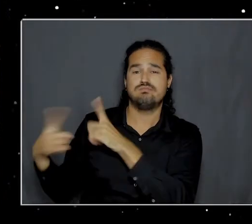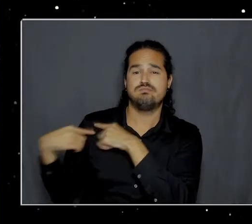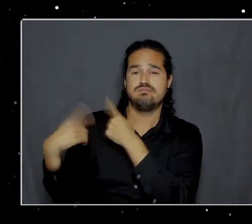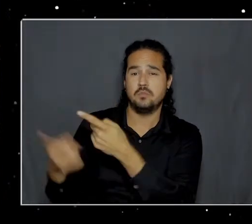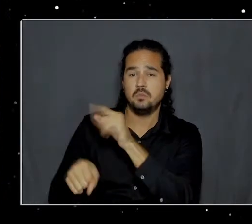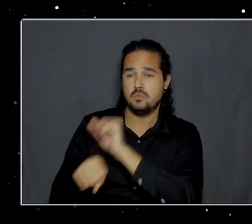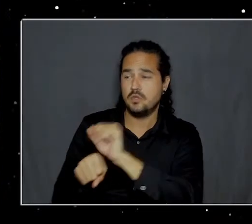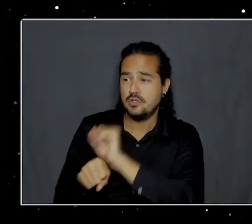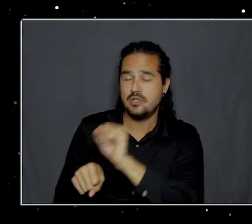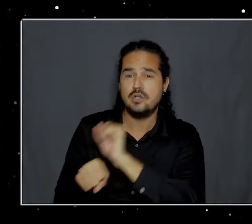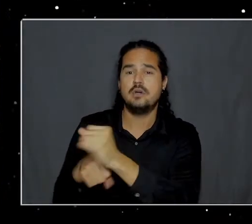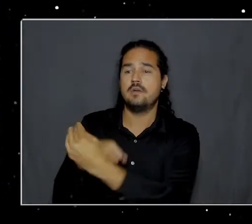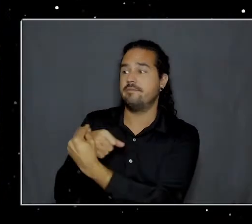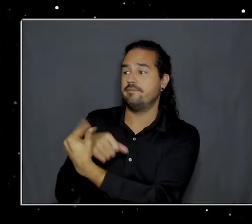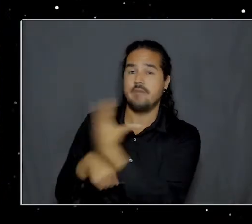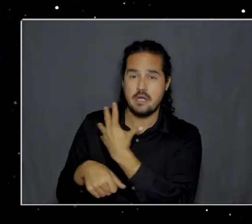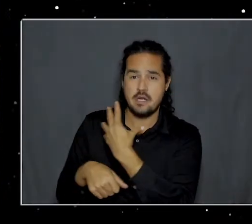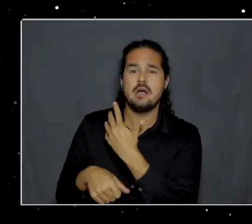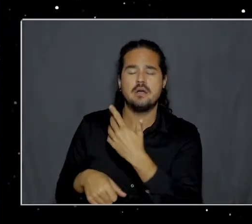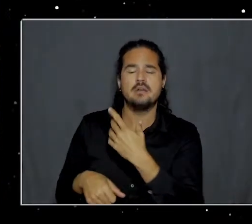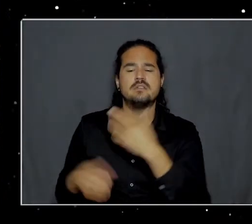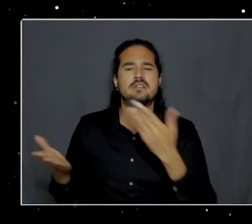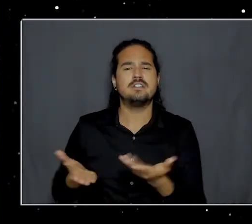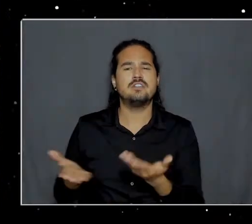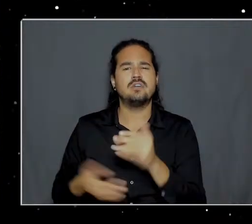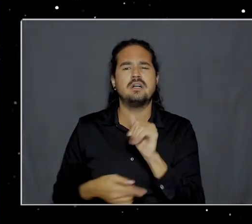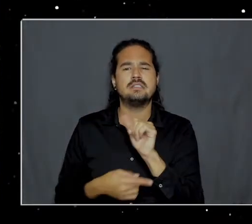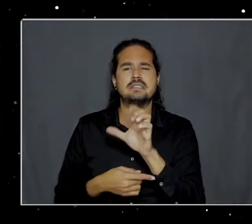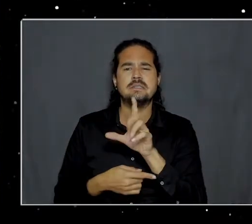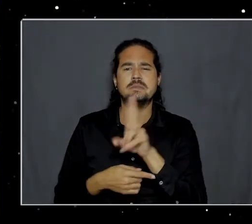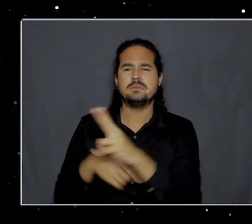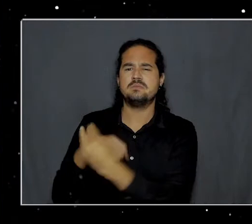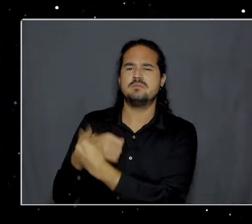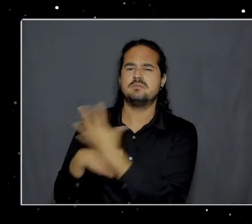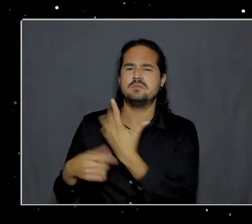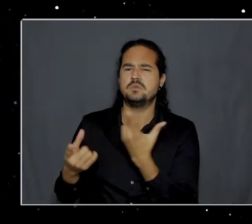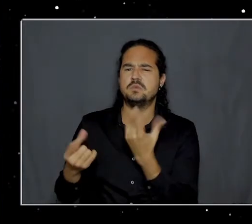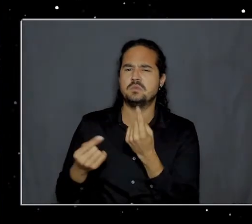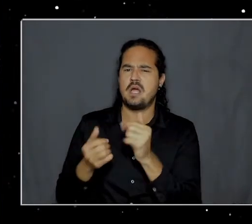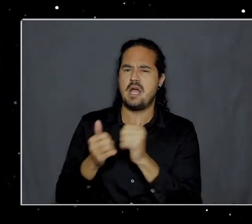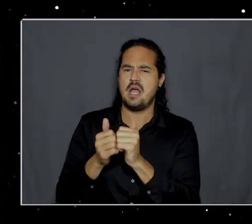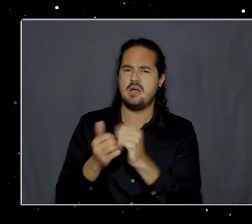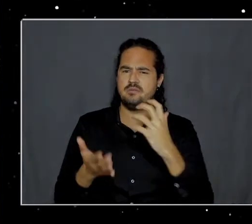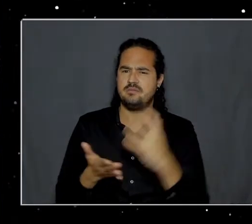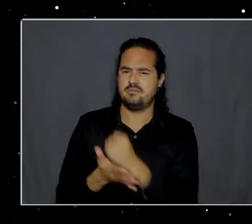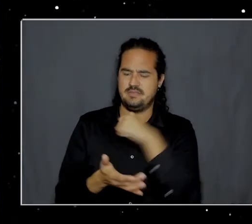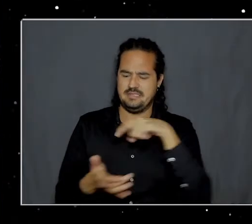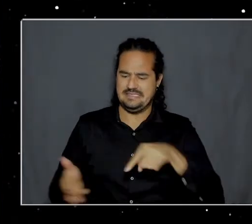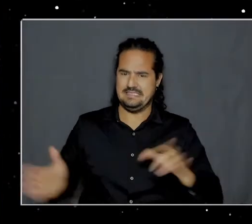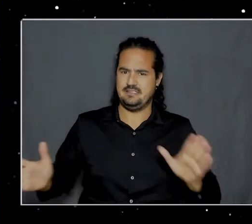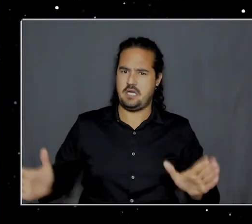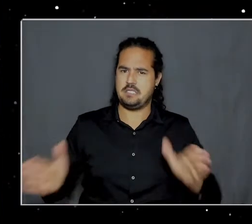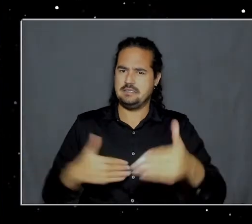YOU'VE DONE, IF YOU HAVE ANY ADVICE FOR US AS AN ACLU, ABOUT USING THIS CONTAINER WELL,